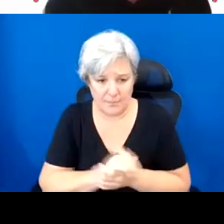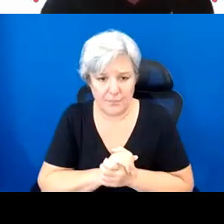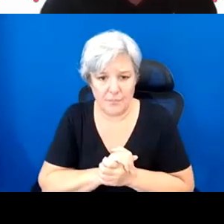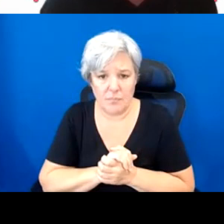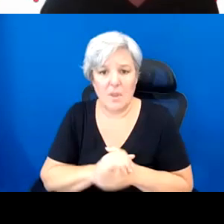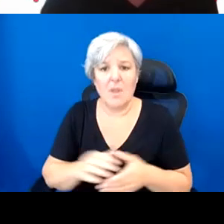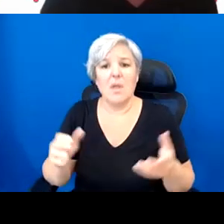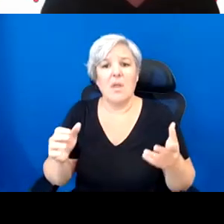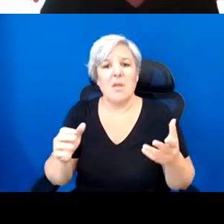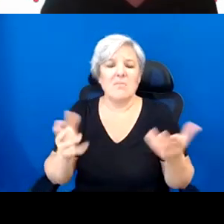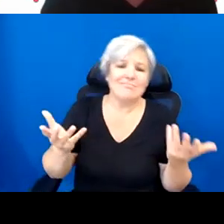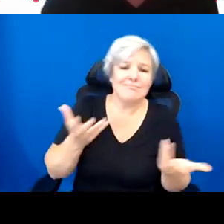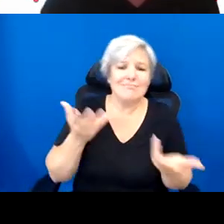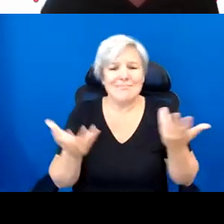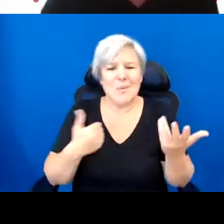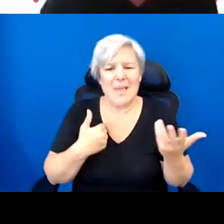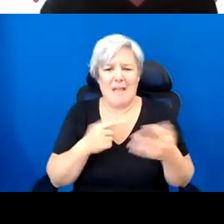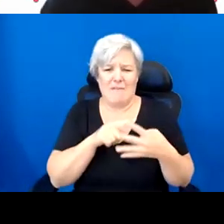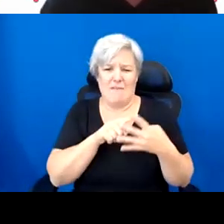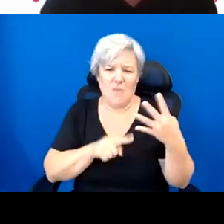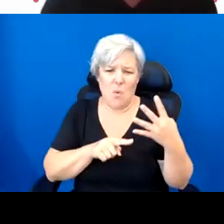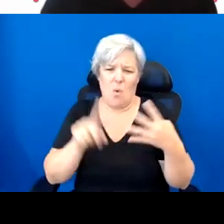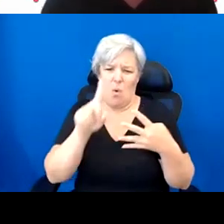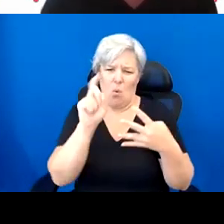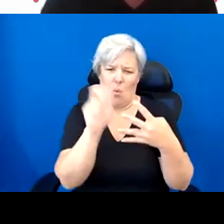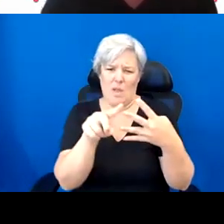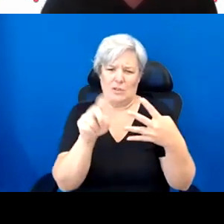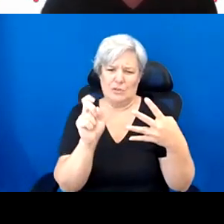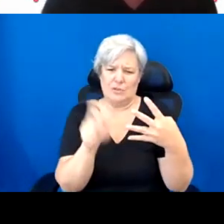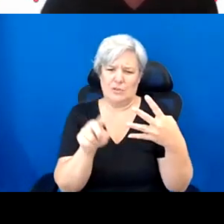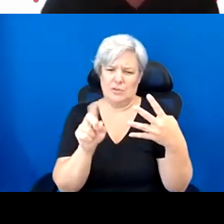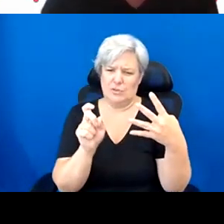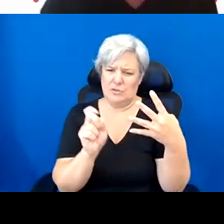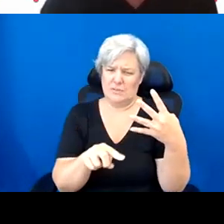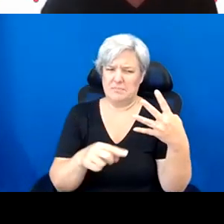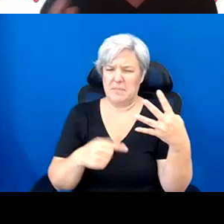we kind of have four core questions that I think drive